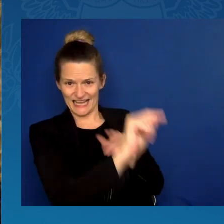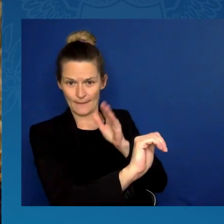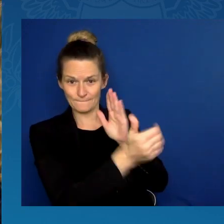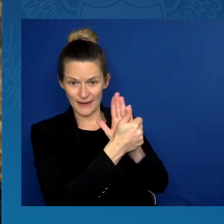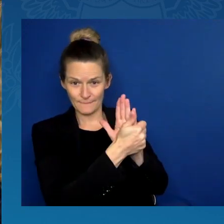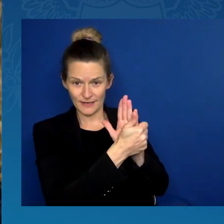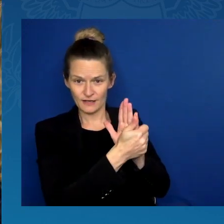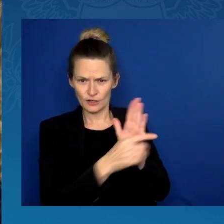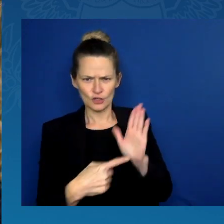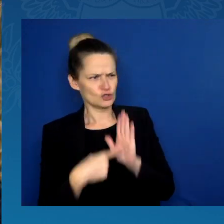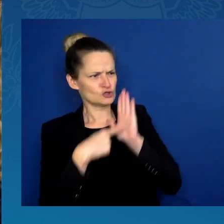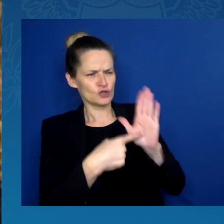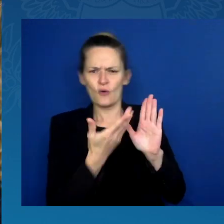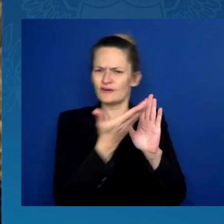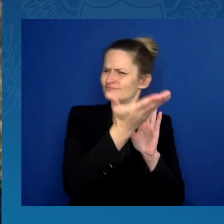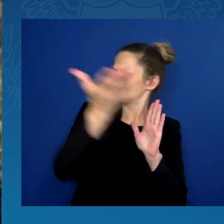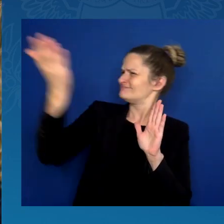how to defeat amendment in their own states.